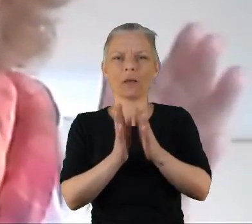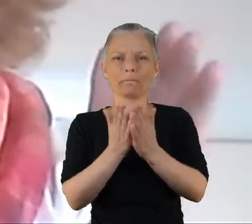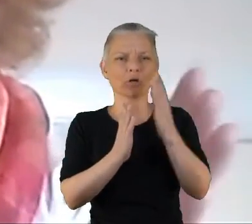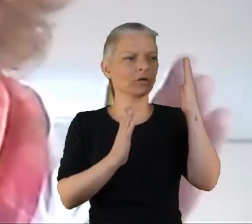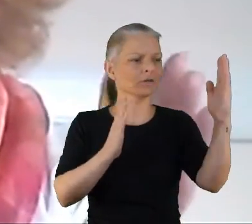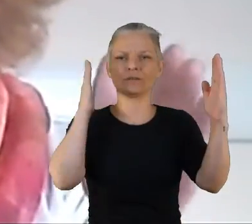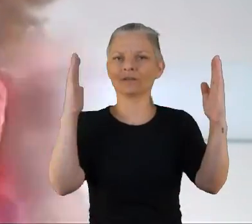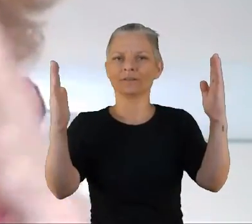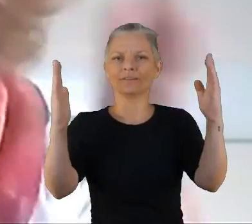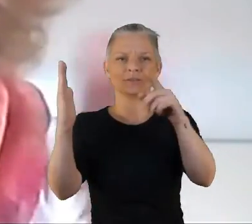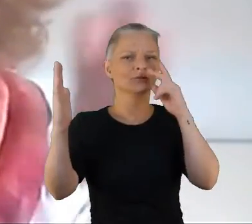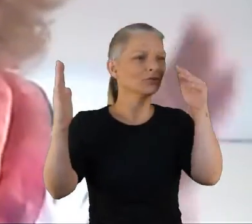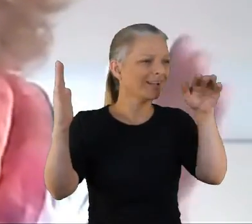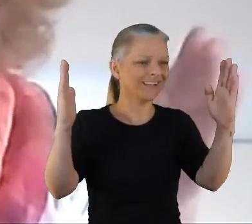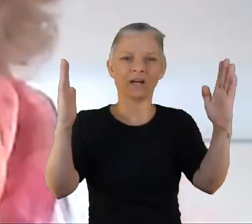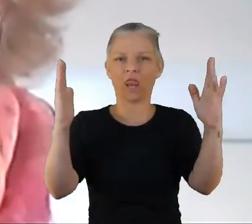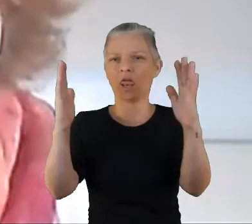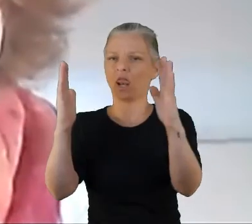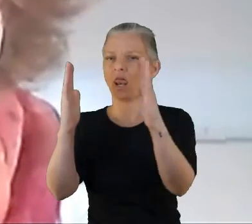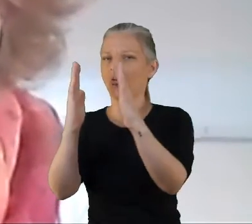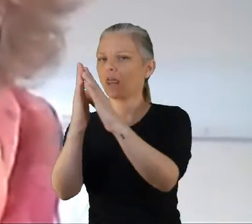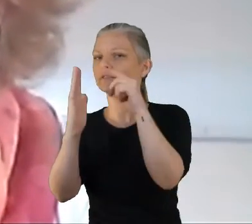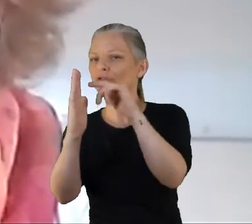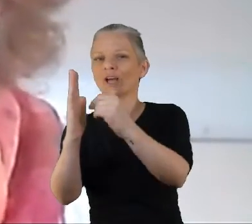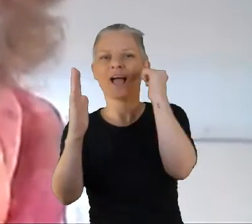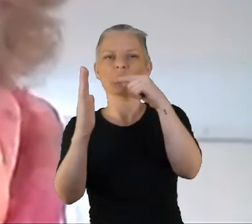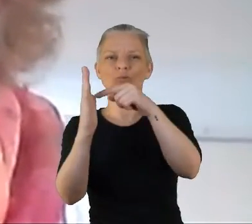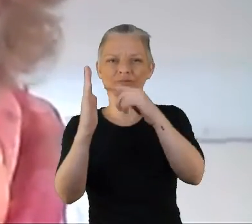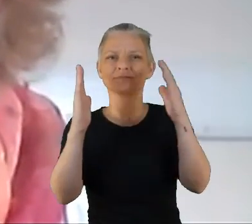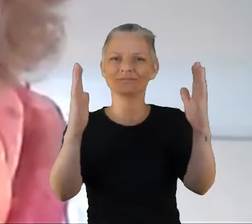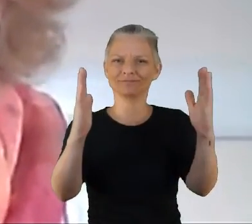in and a check out, holding that time and the safe space in between, and I think that’s really,